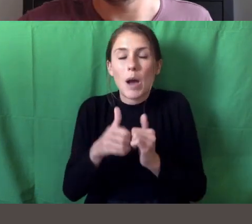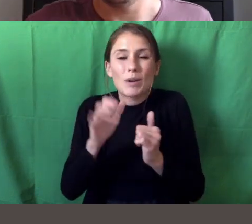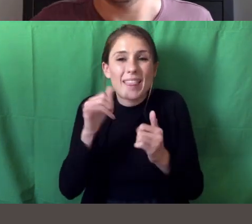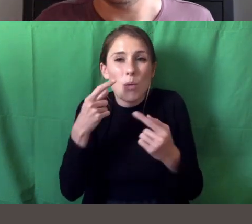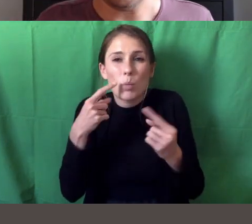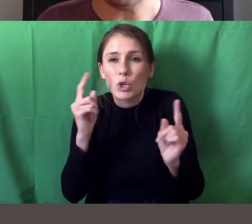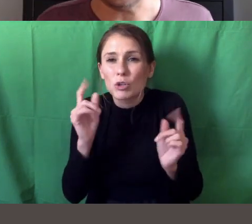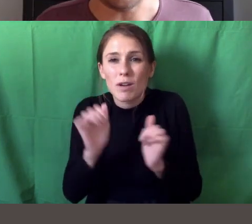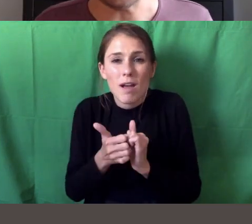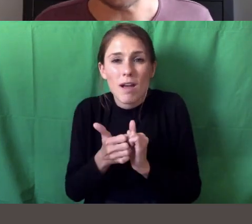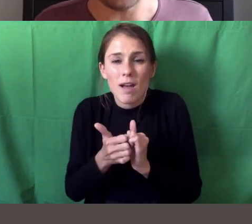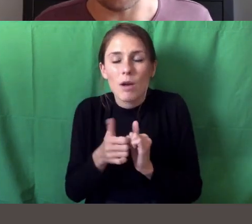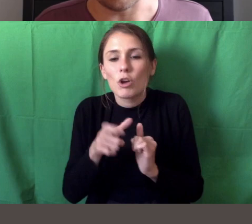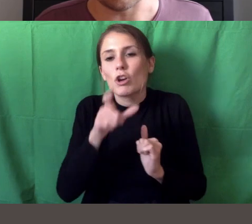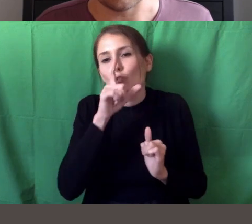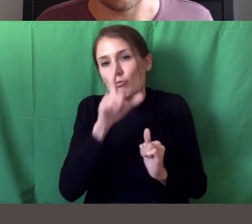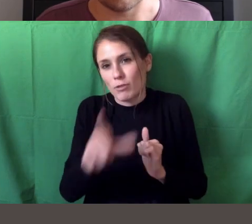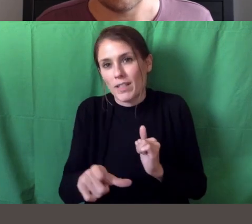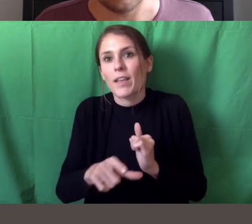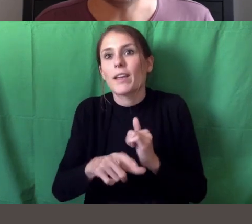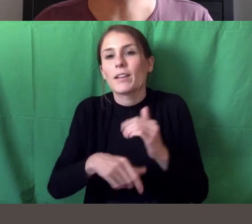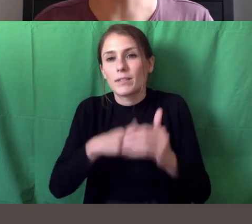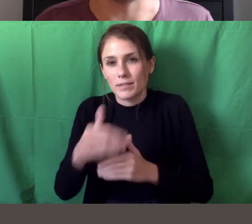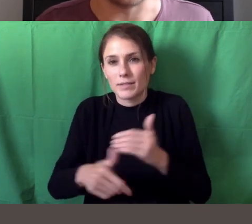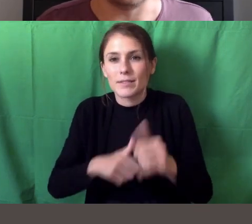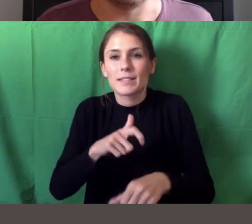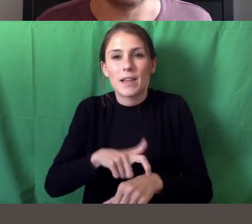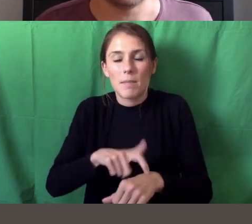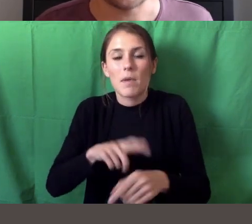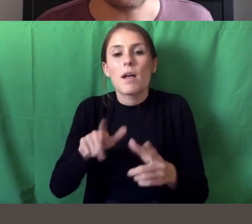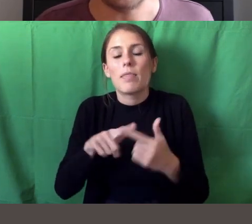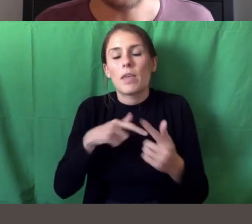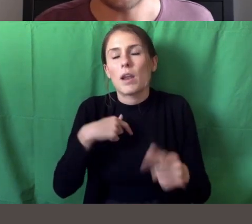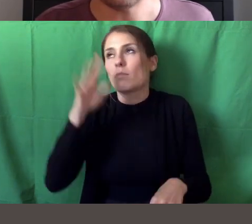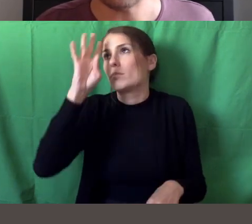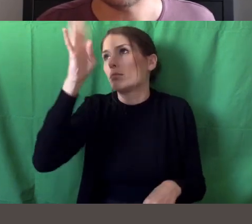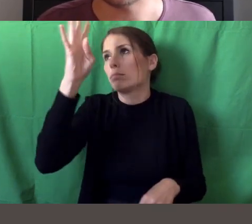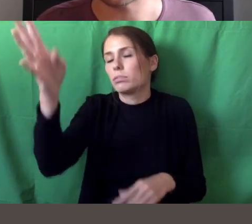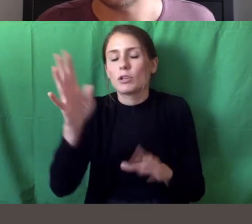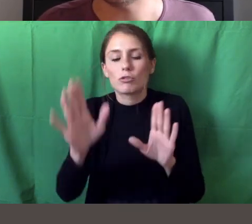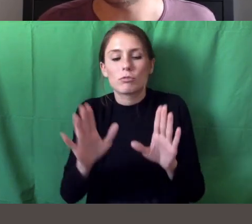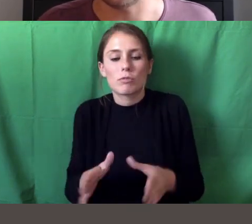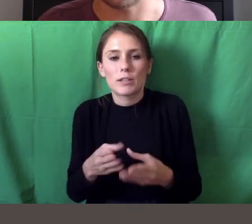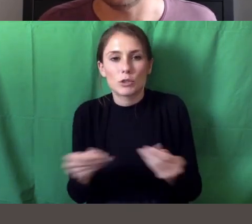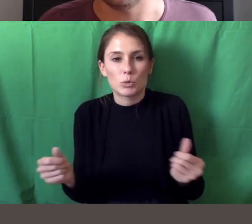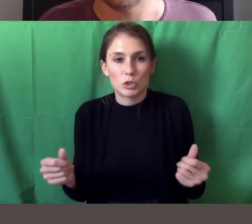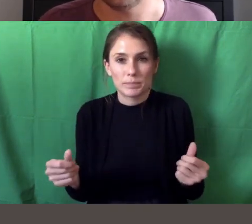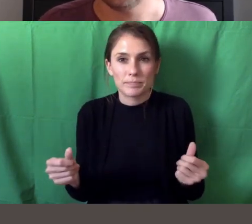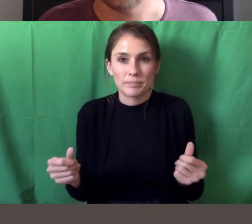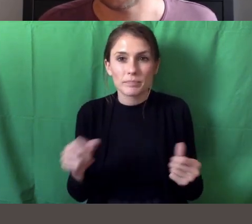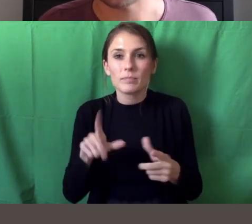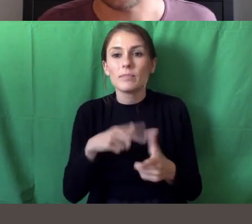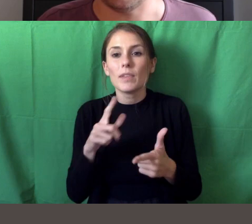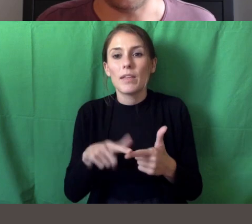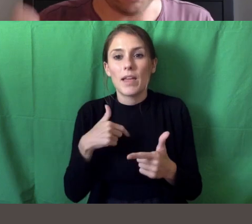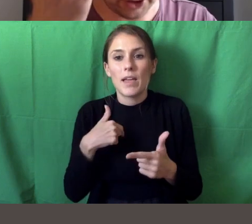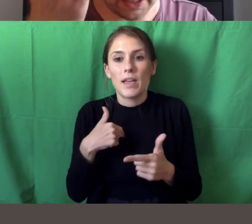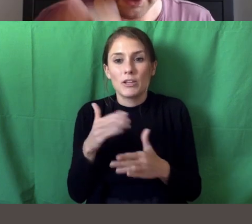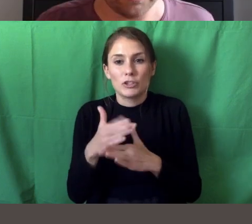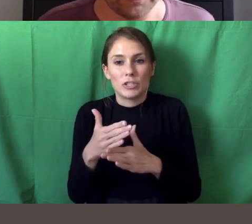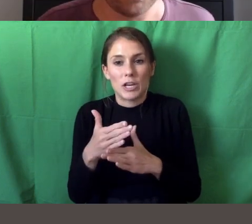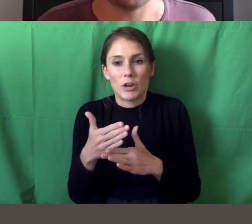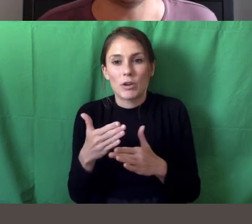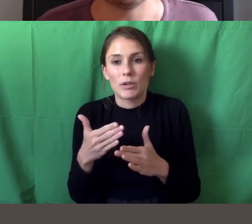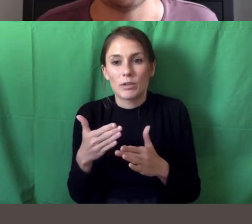CI? How does it work? It took a while. But then I came up with a great solution, which